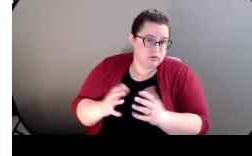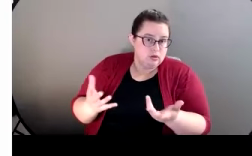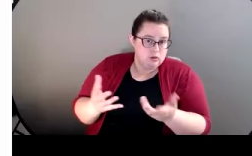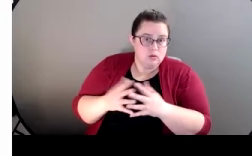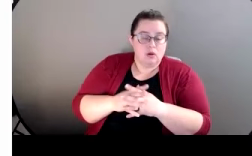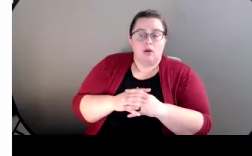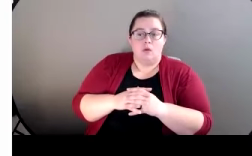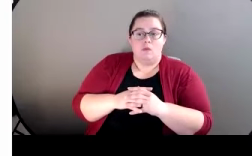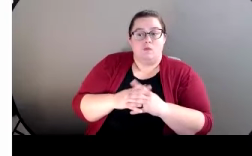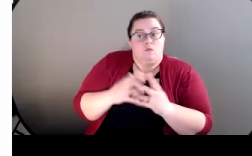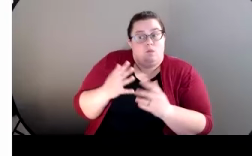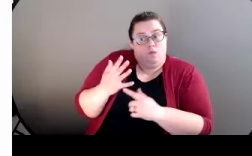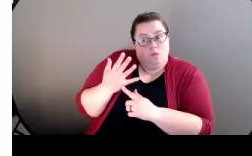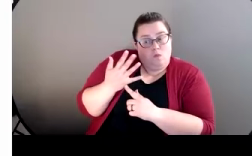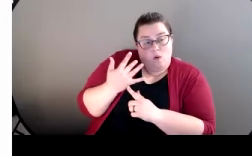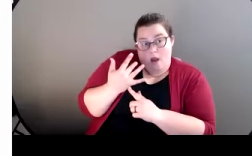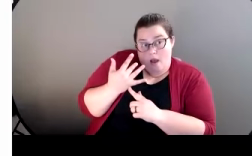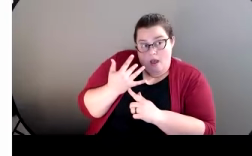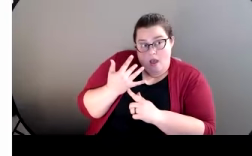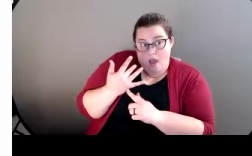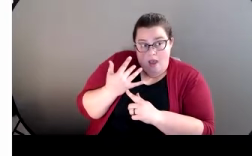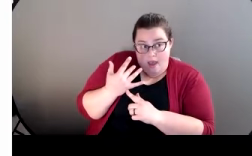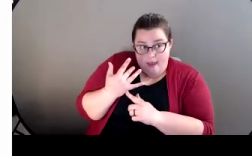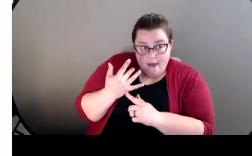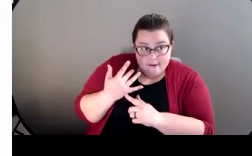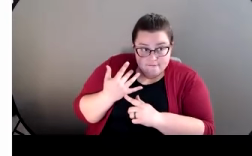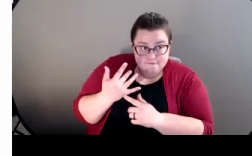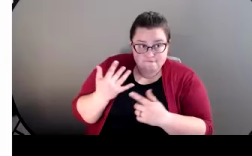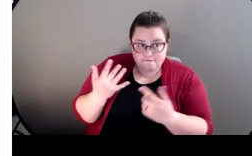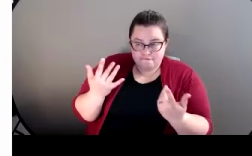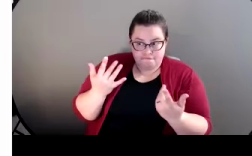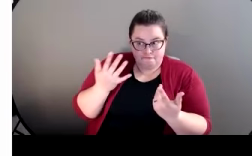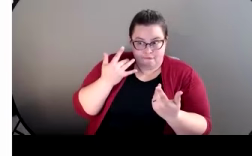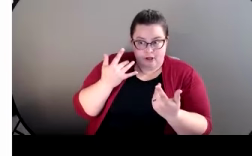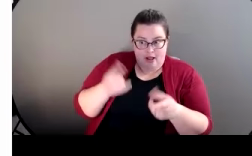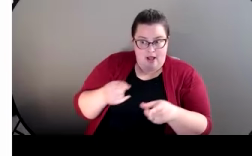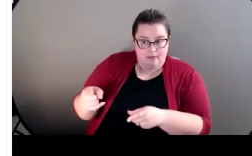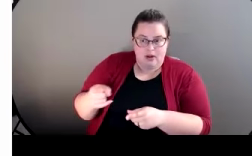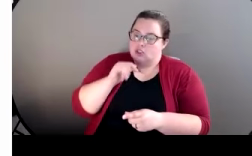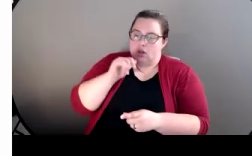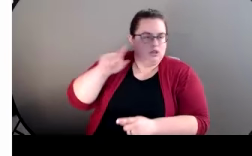Why does this phenomenon occur? And it's not just for Fresno City College.